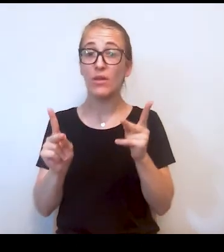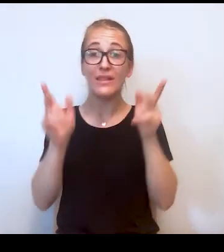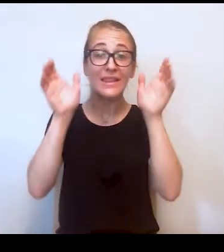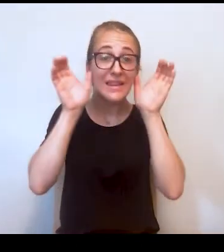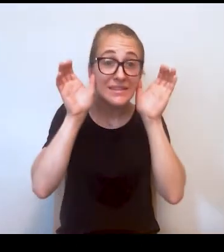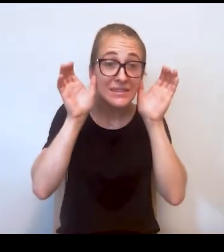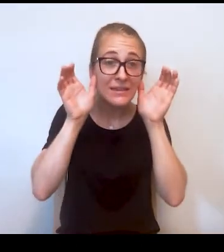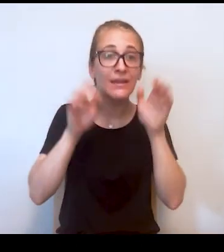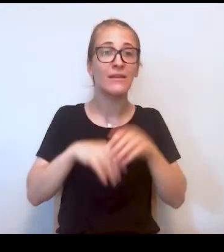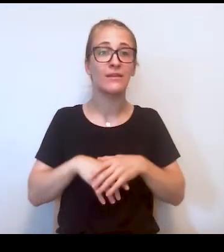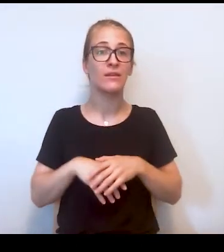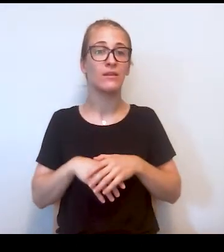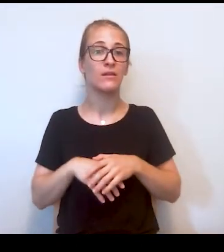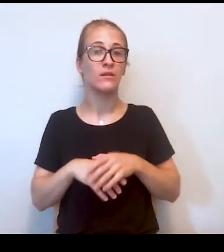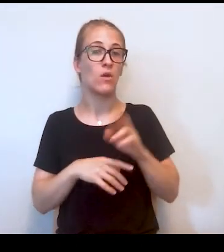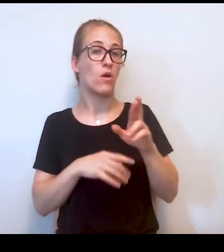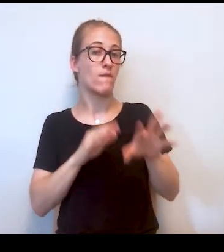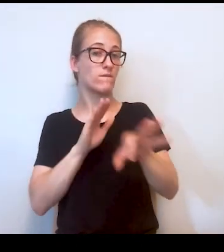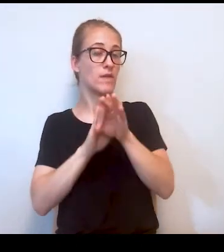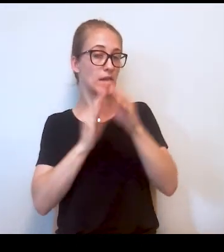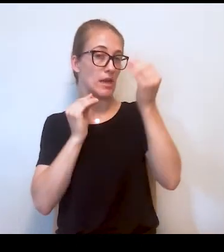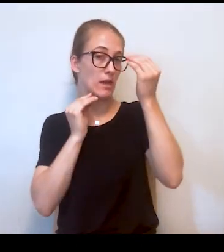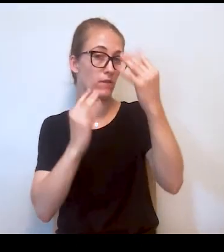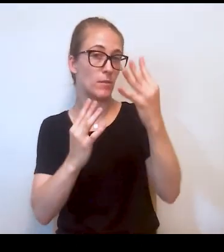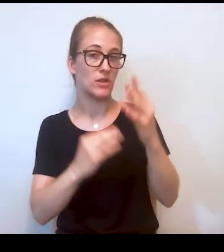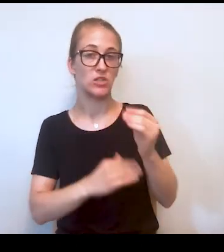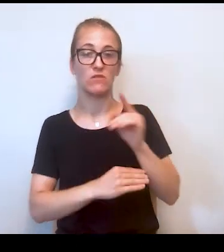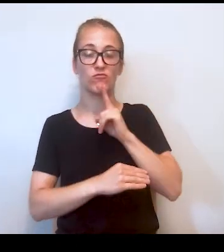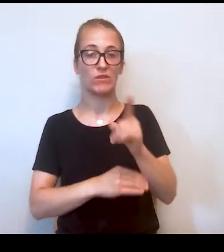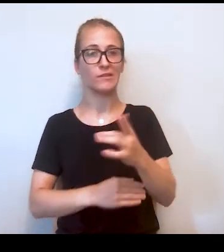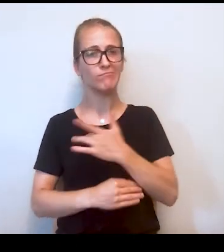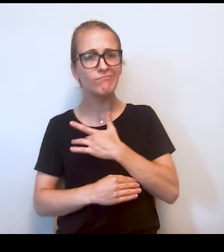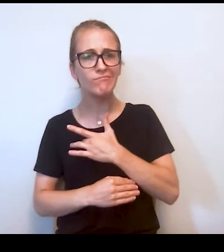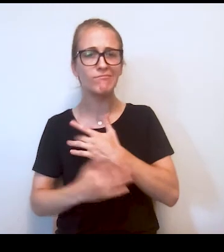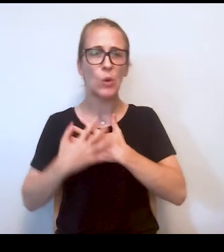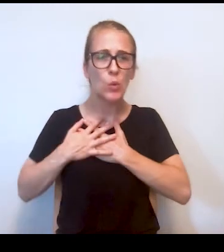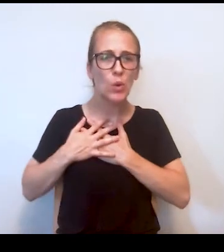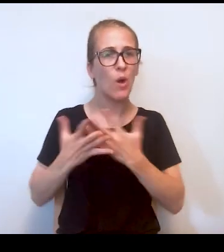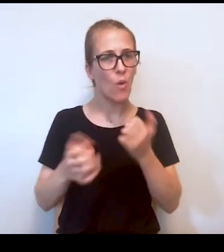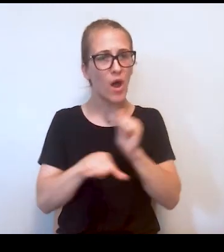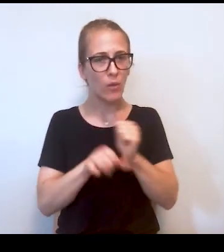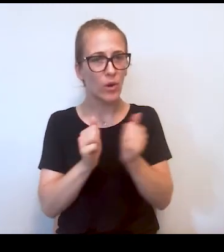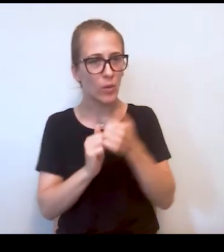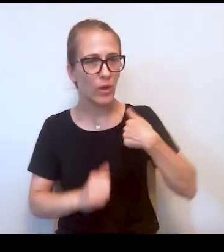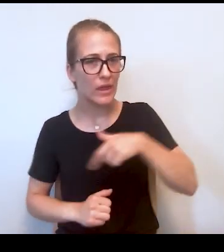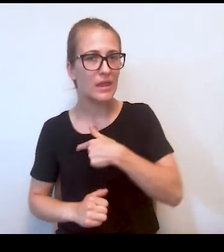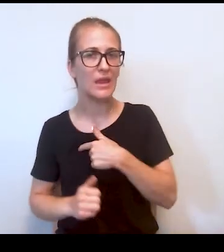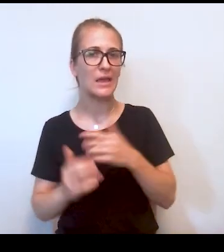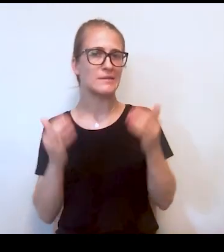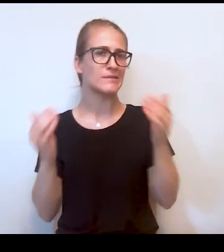we'd love to work with you. We'd love to figure out ways to grow networks of support,